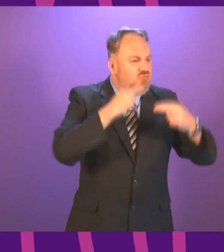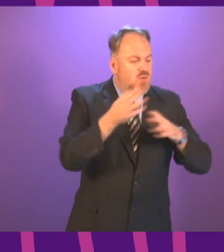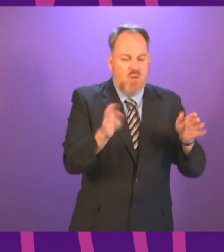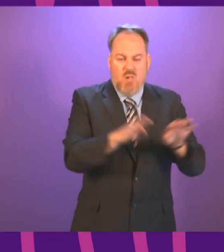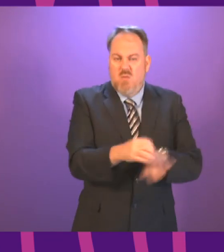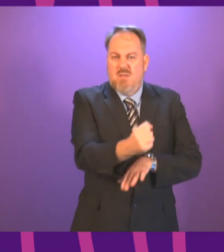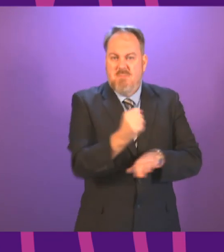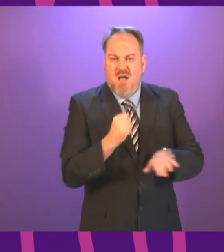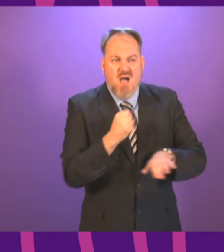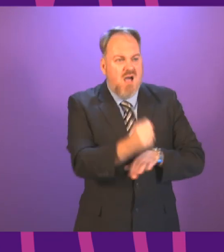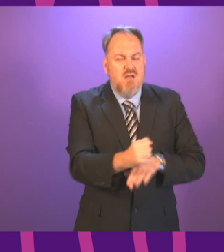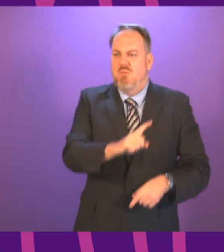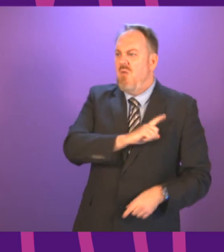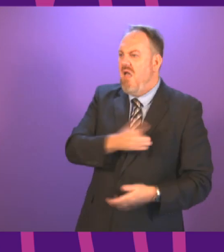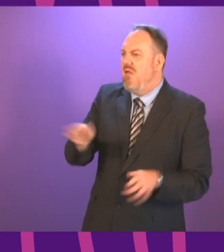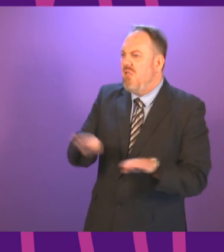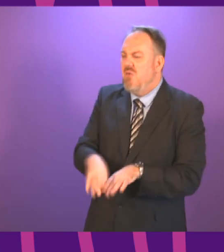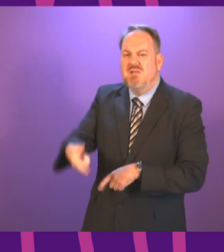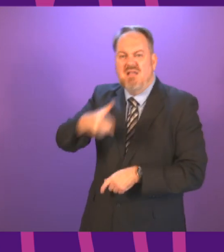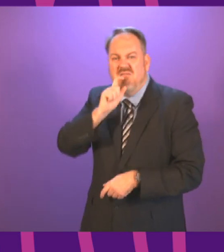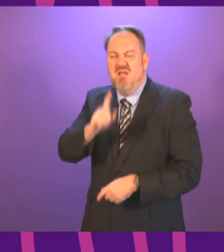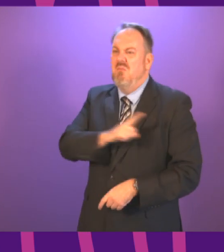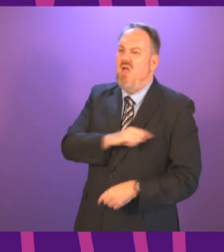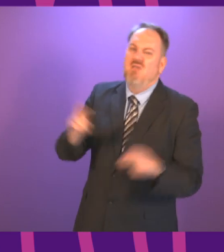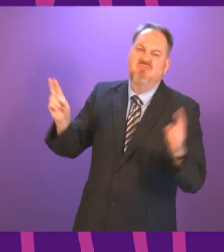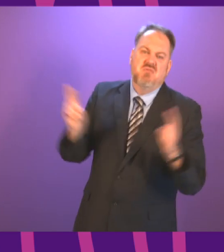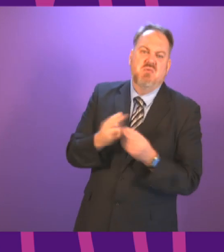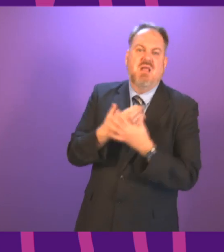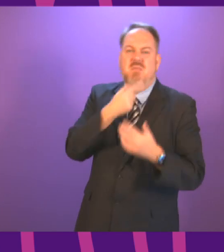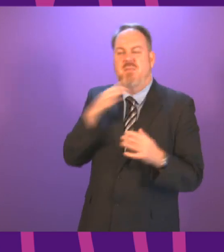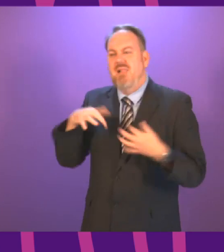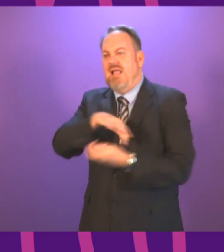and questions about why we have put restrictions on people mixing in one another’s houses,